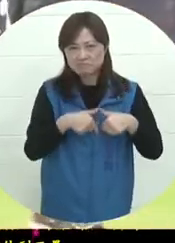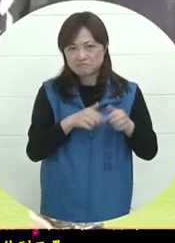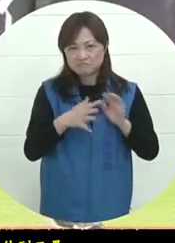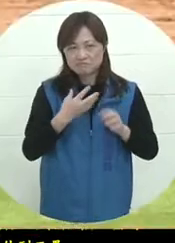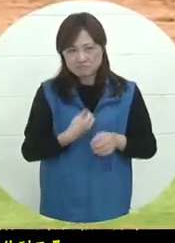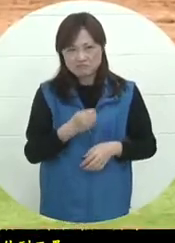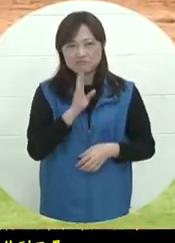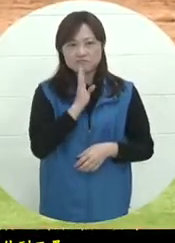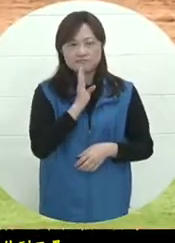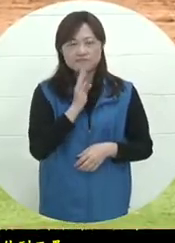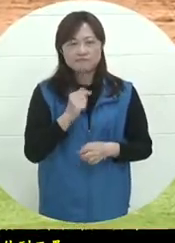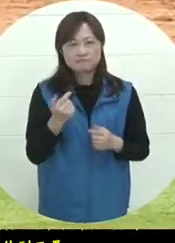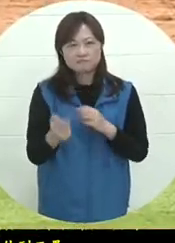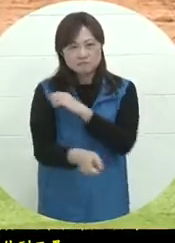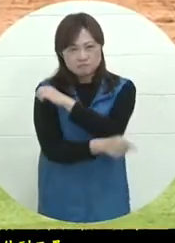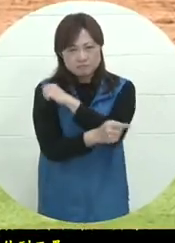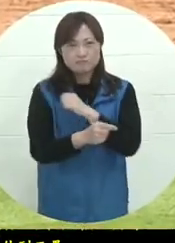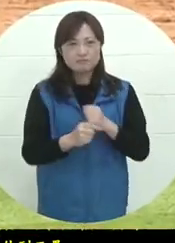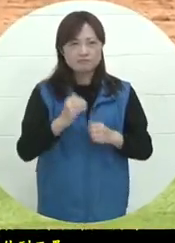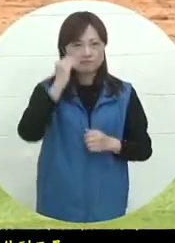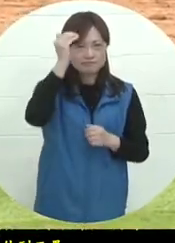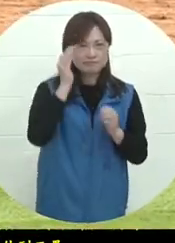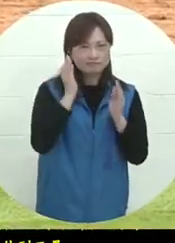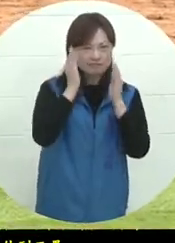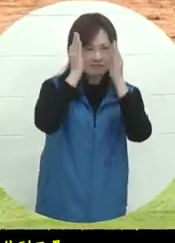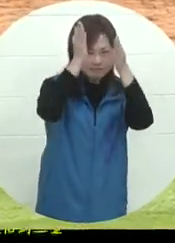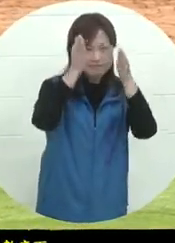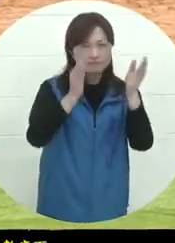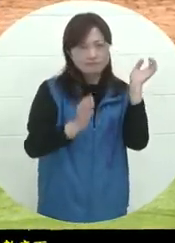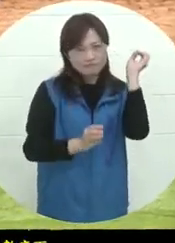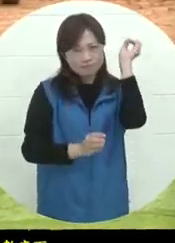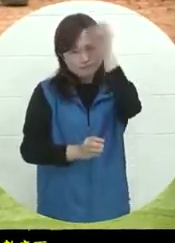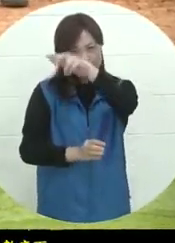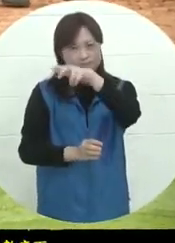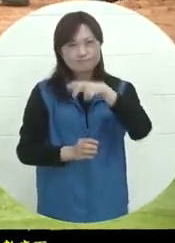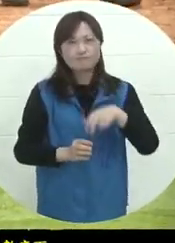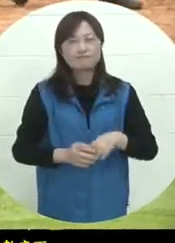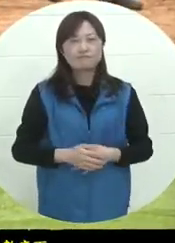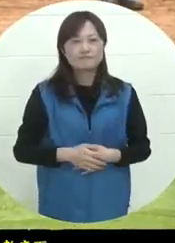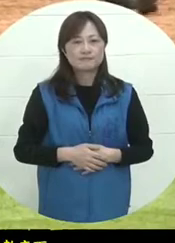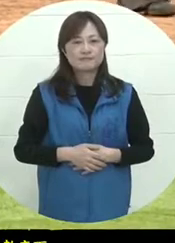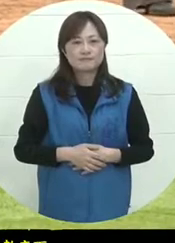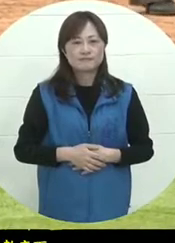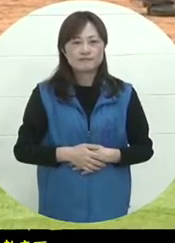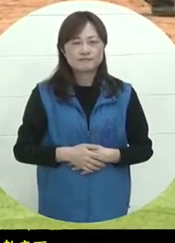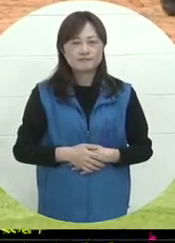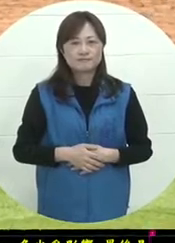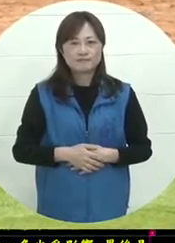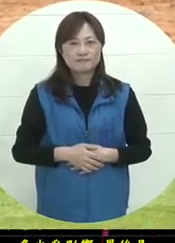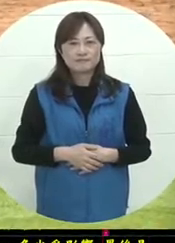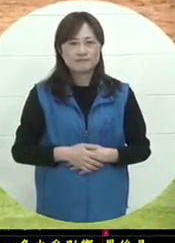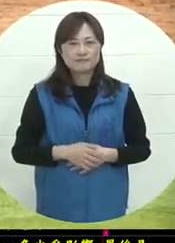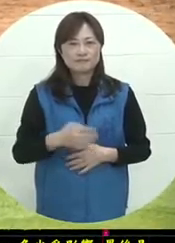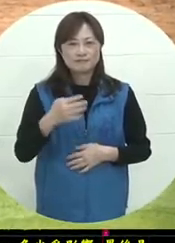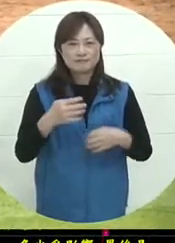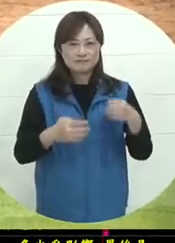In the end, it was a ball at a high angle that resulted in a walk for the second time in a single inning. This was against the American team. Of